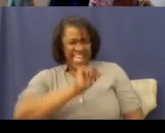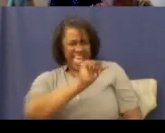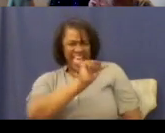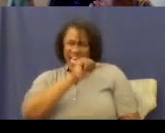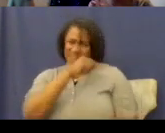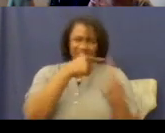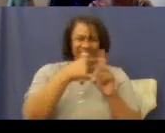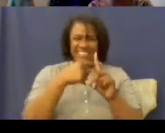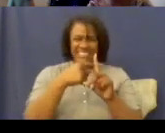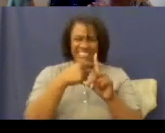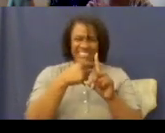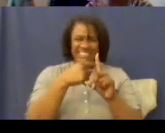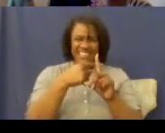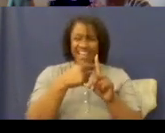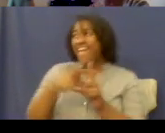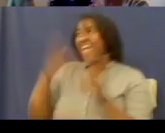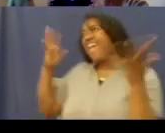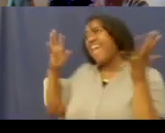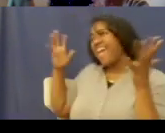Queenie: Hooray!